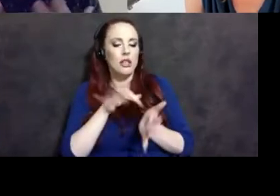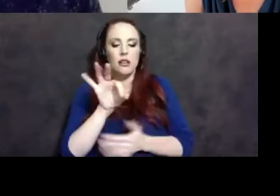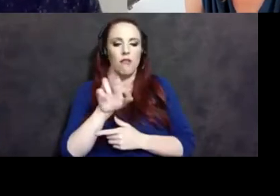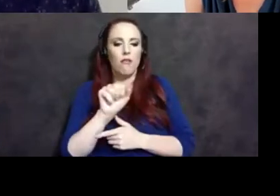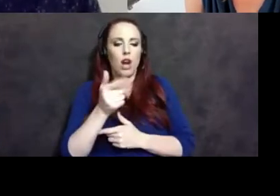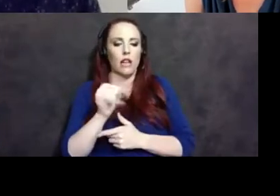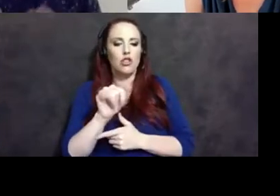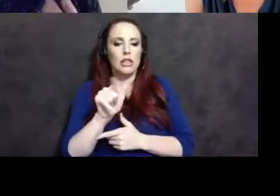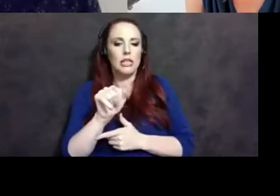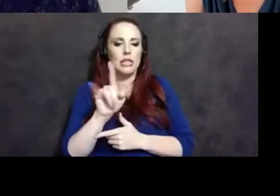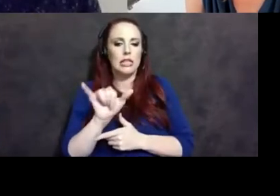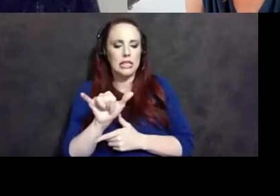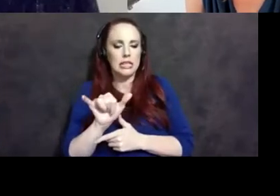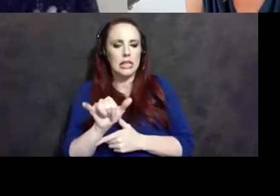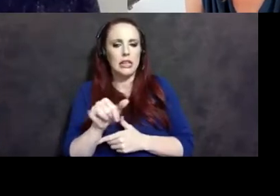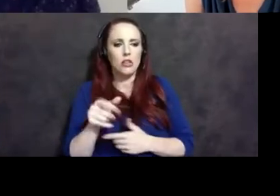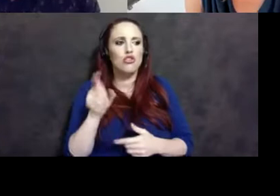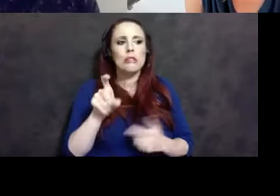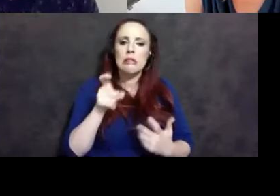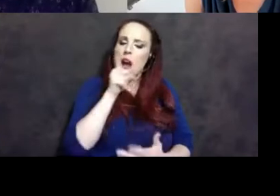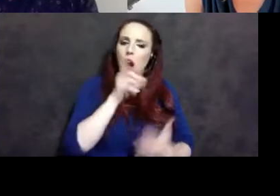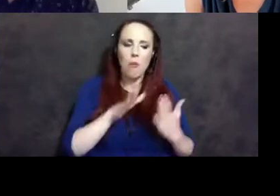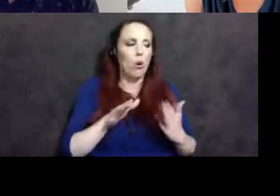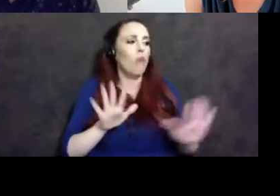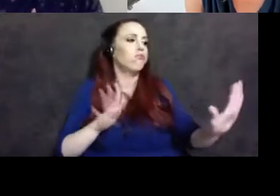The need of being humble, like, my bad, I made a mistake.